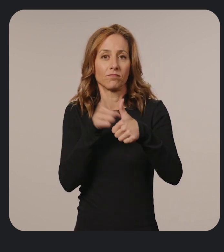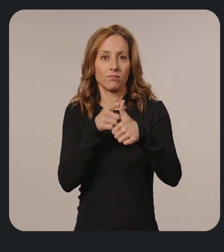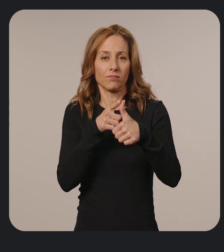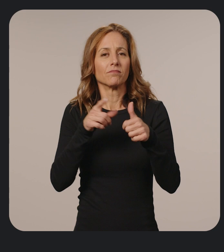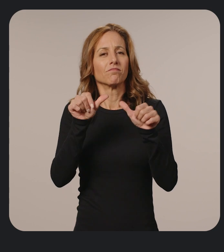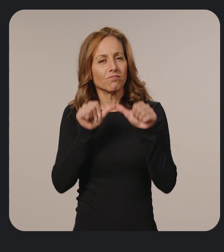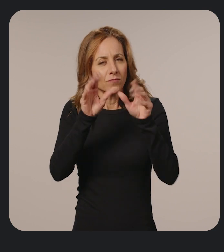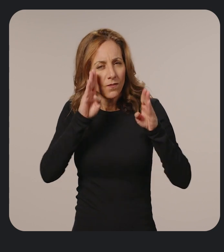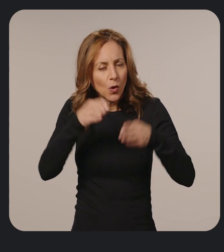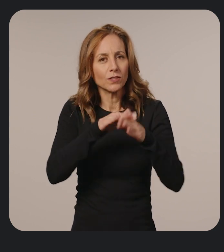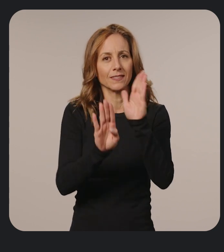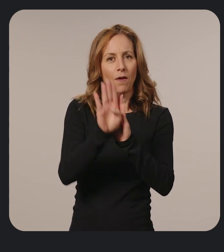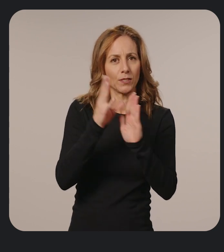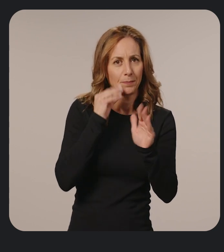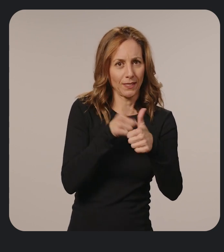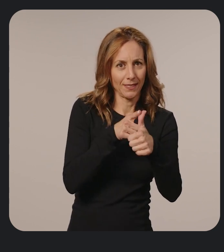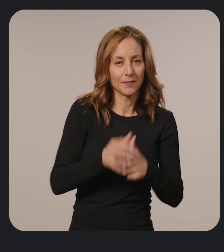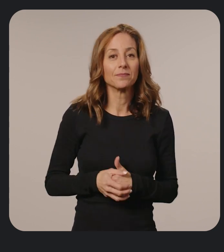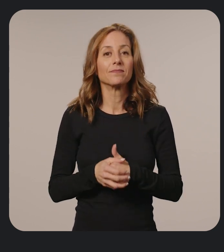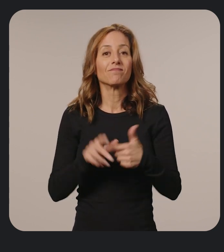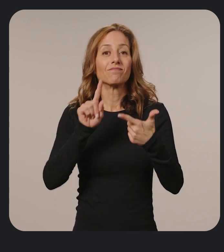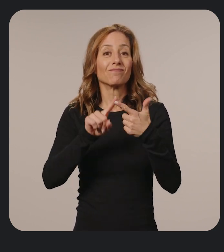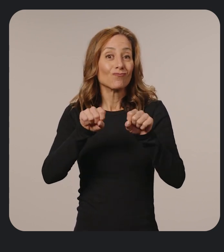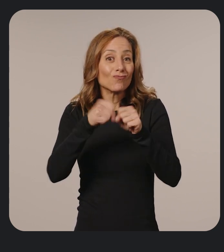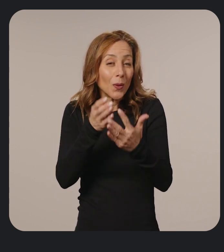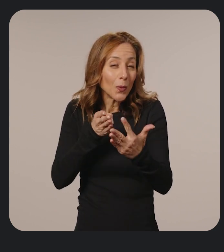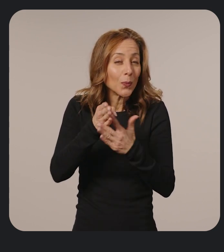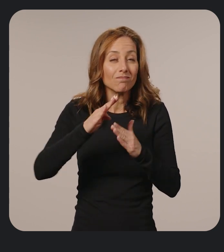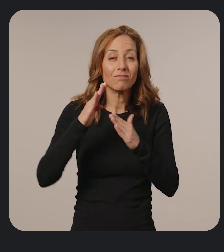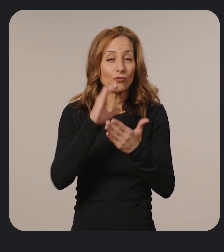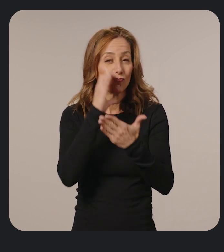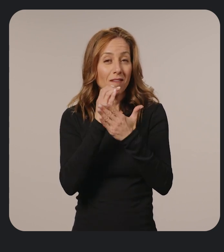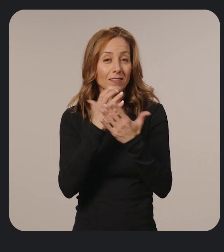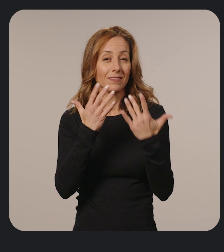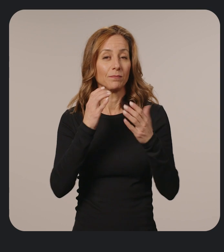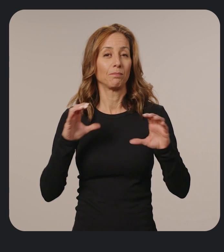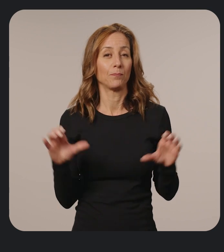Continued focus on developer experience, breakthrough graphics performance,